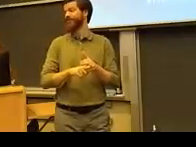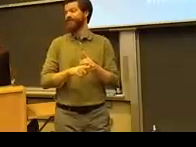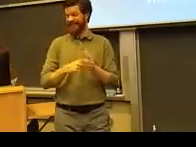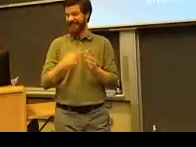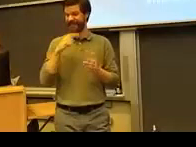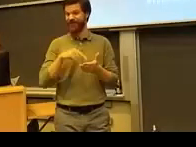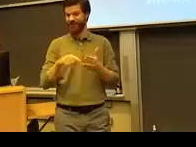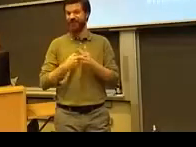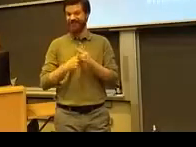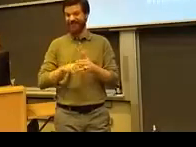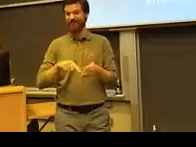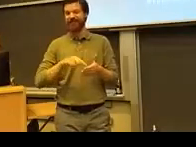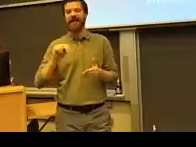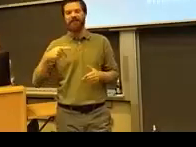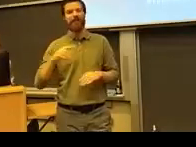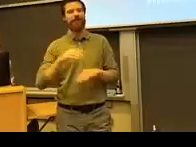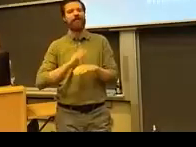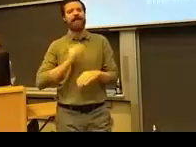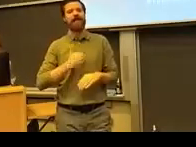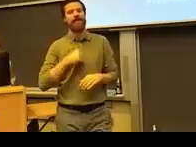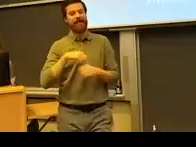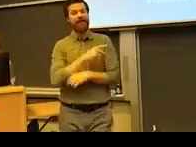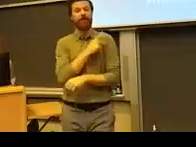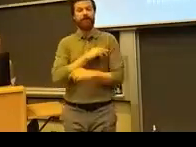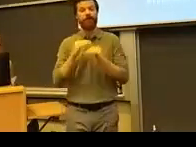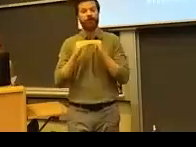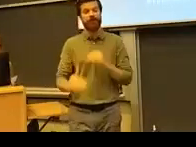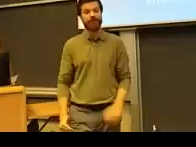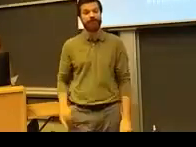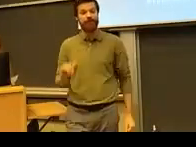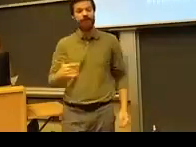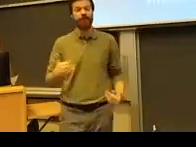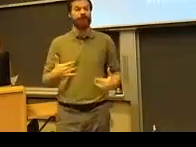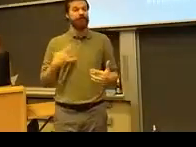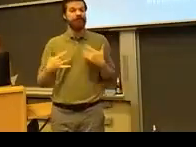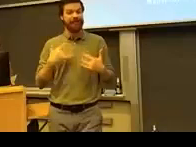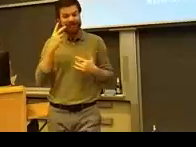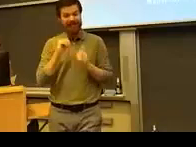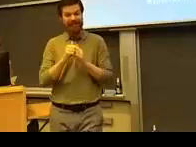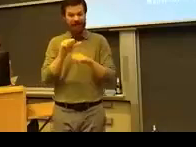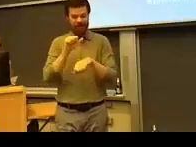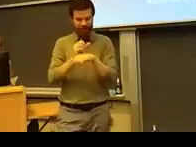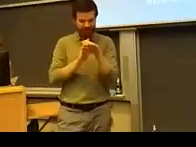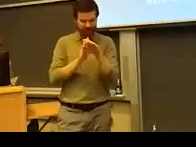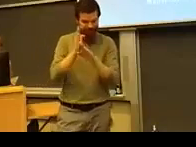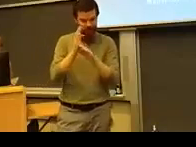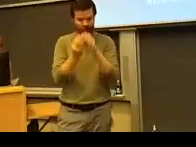NP um on our impatient units so that's exciting to see how her career is grown with us um and